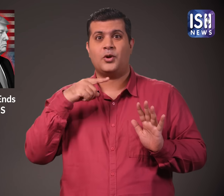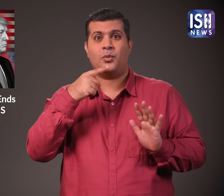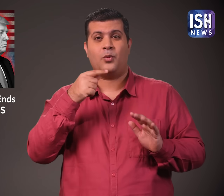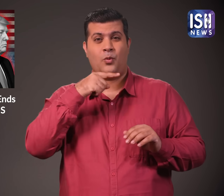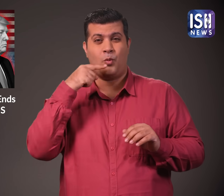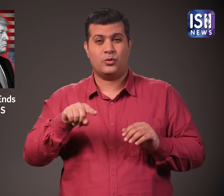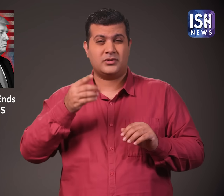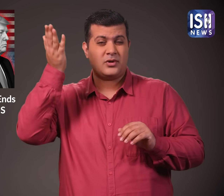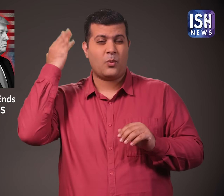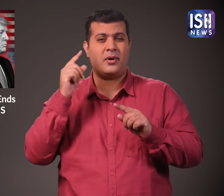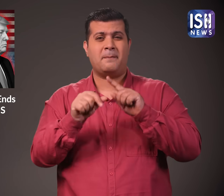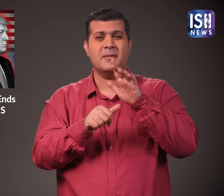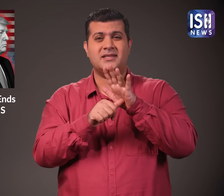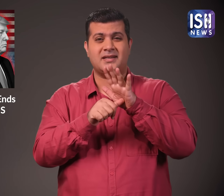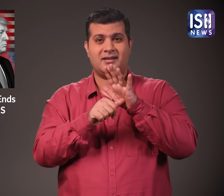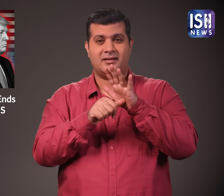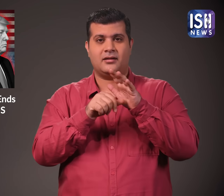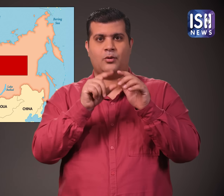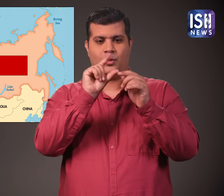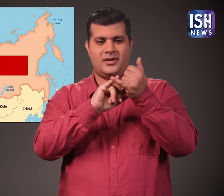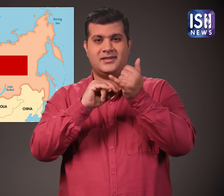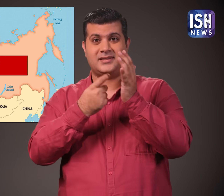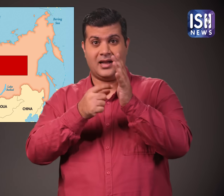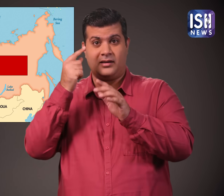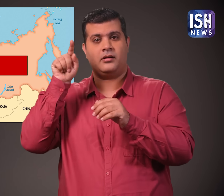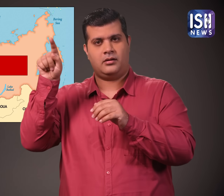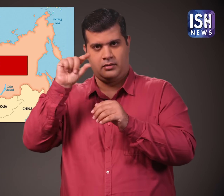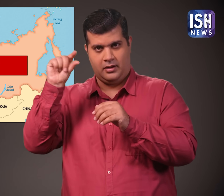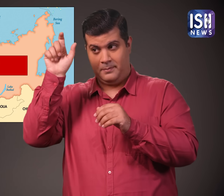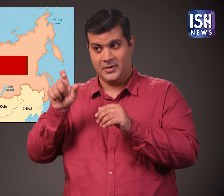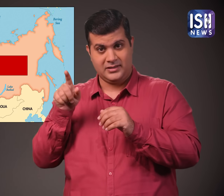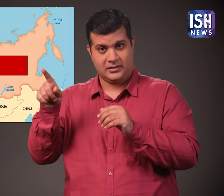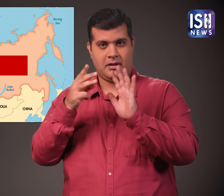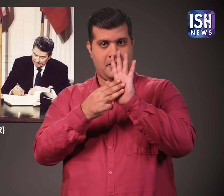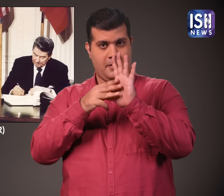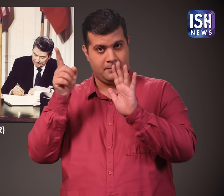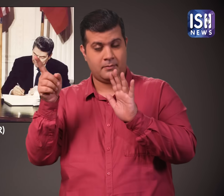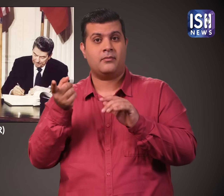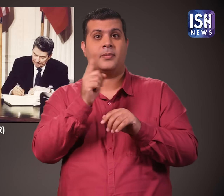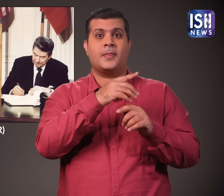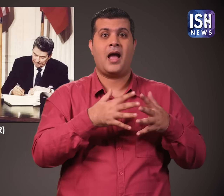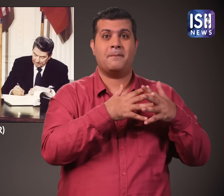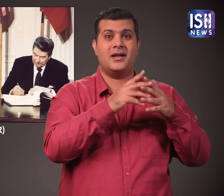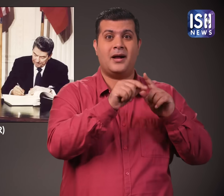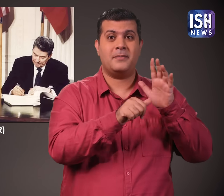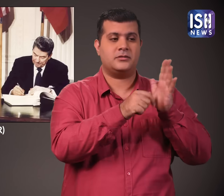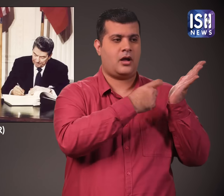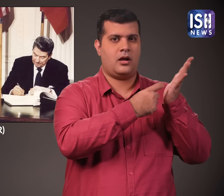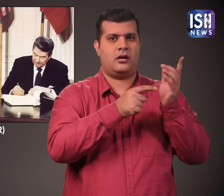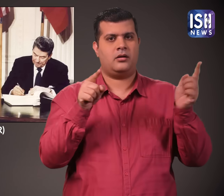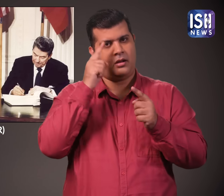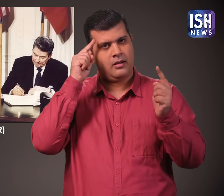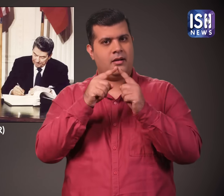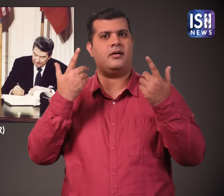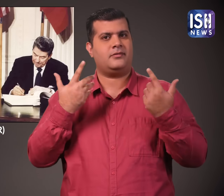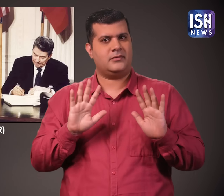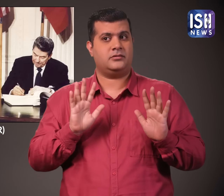by the former Soviet Union (Russia) President Mikhail Gorbachev and US President Ronald Reagan.